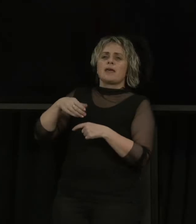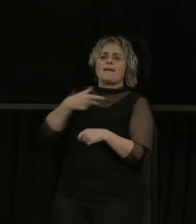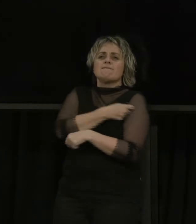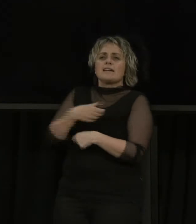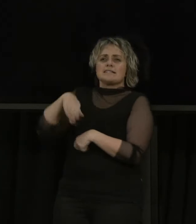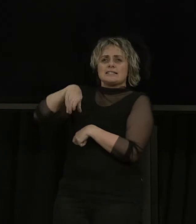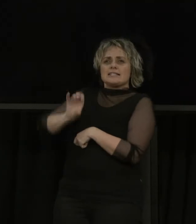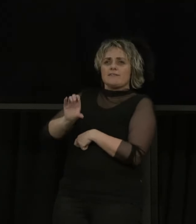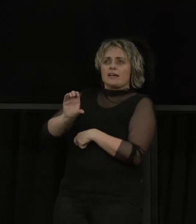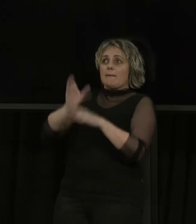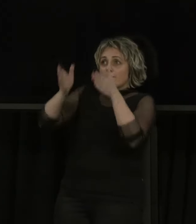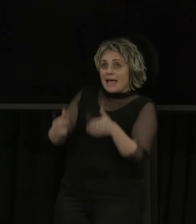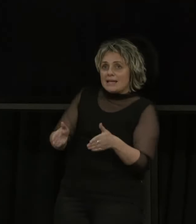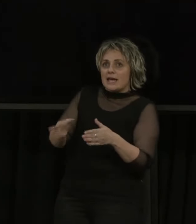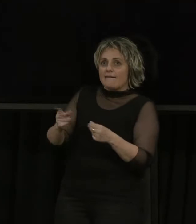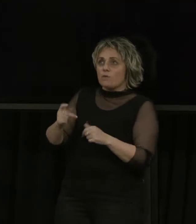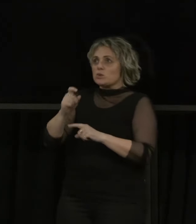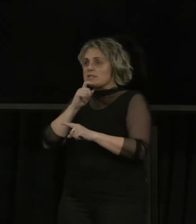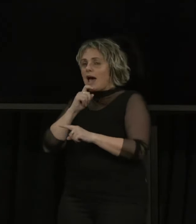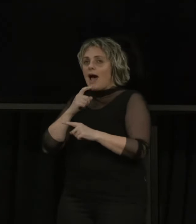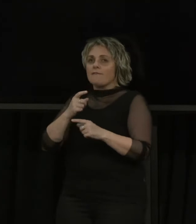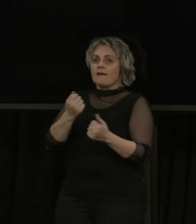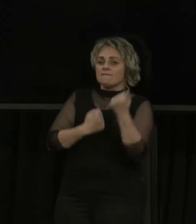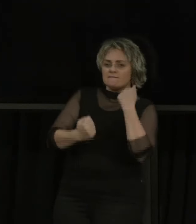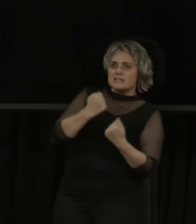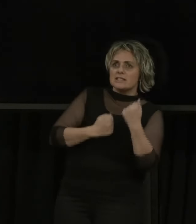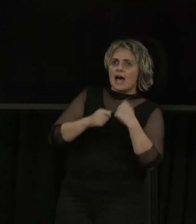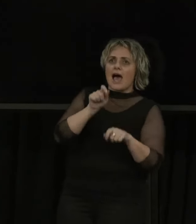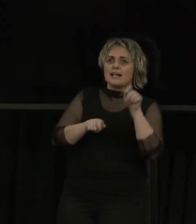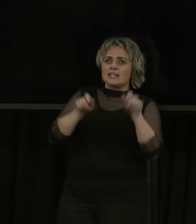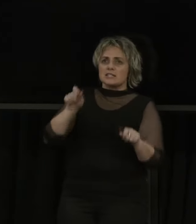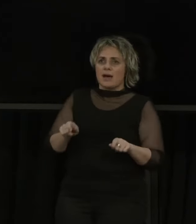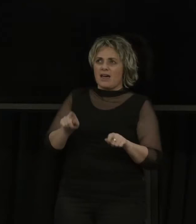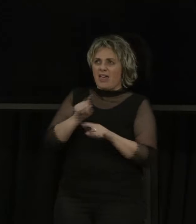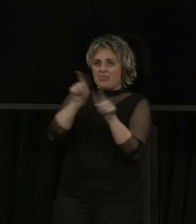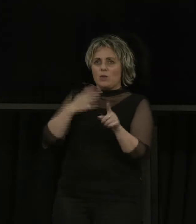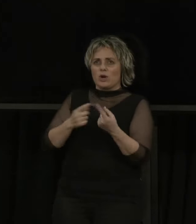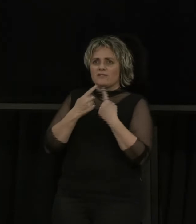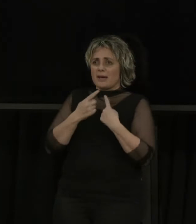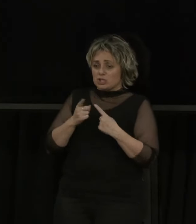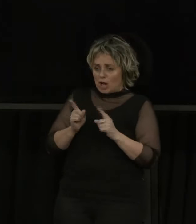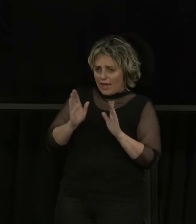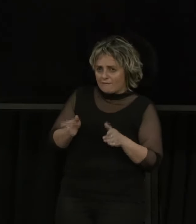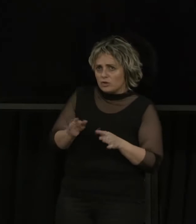have called for urgent guidance